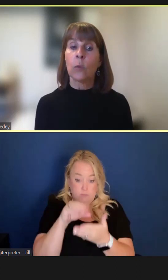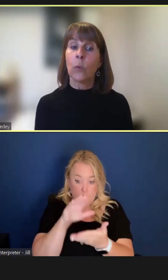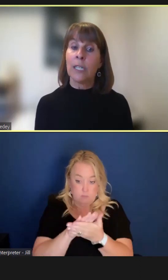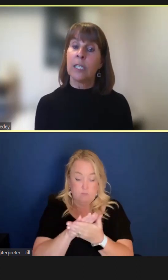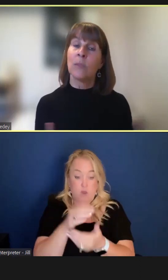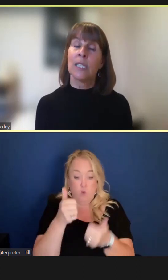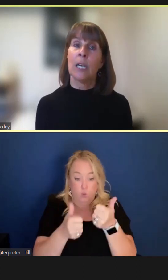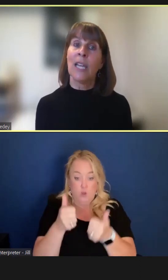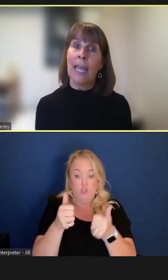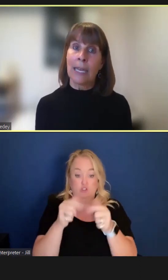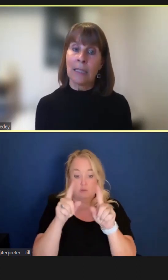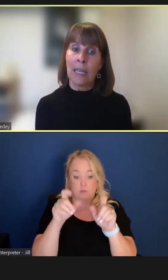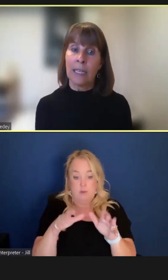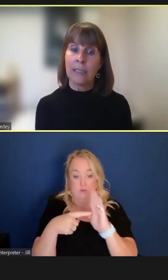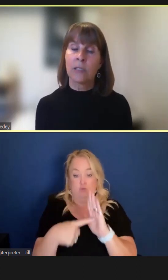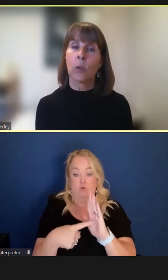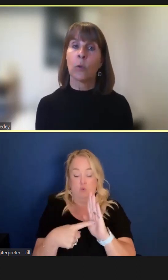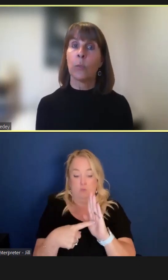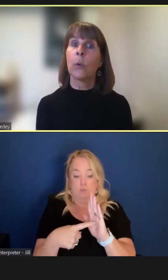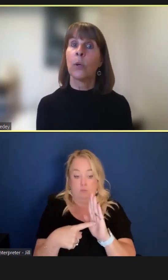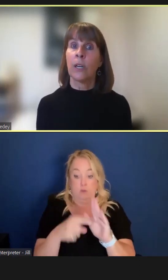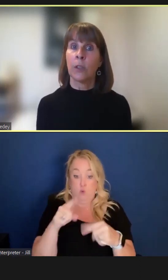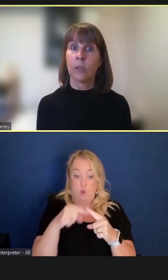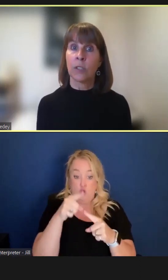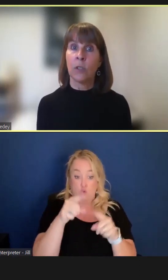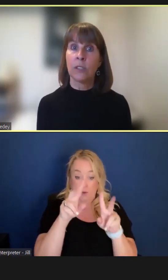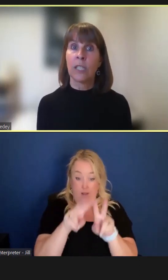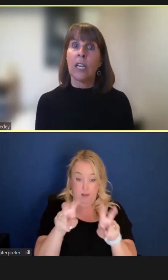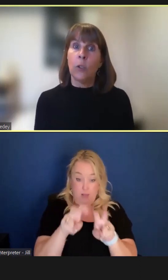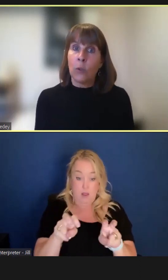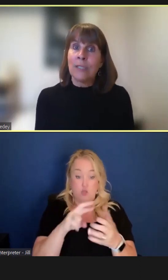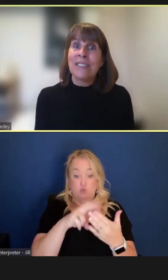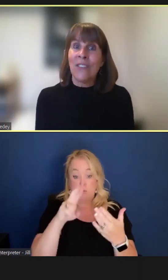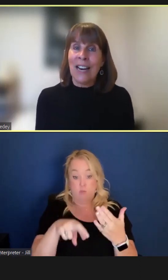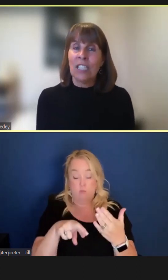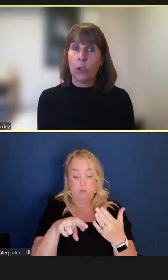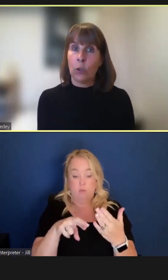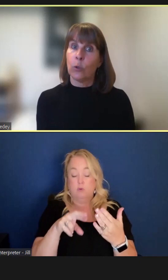it comes time to analyze or report on the results you can divide your groups